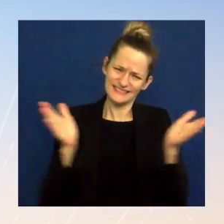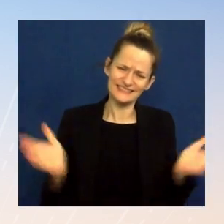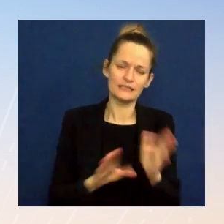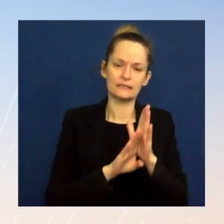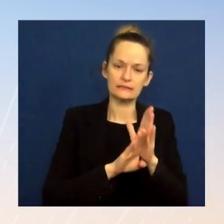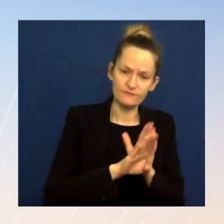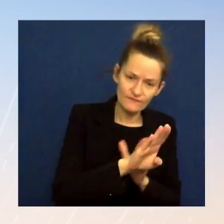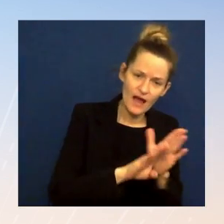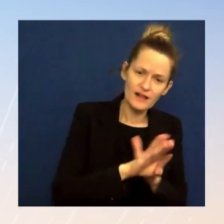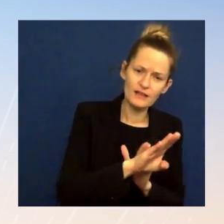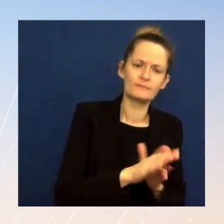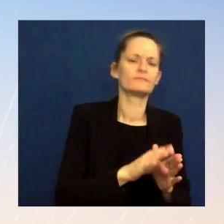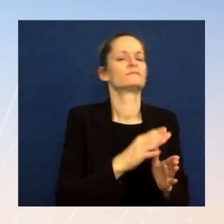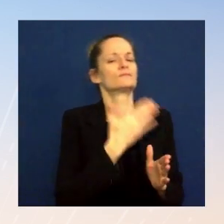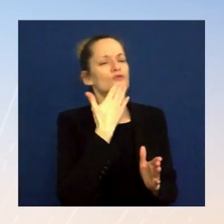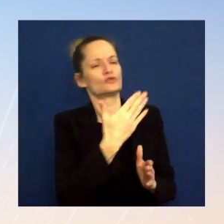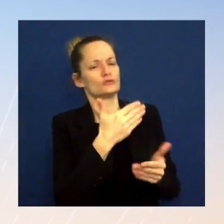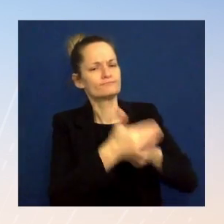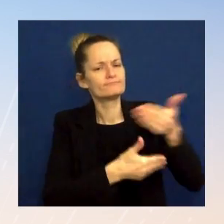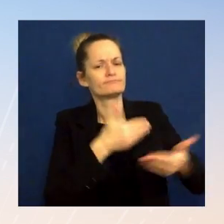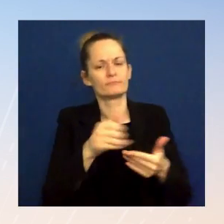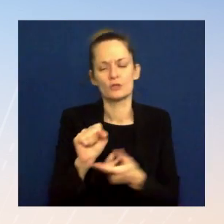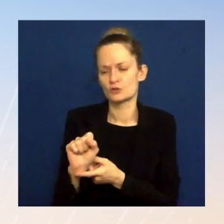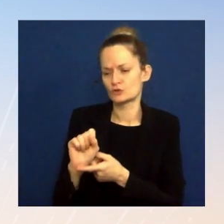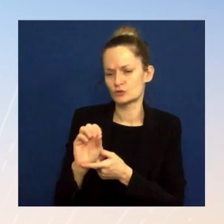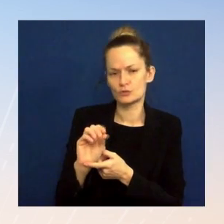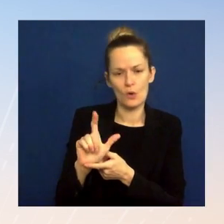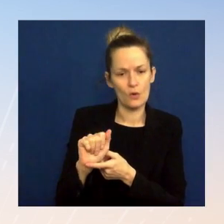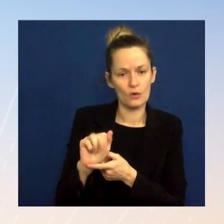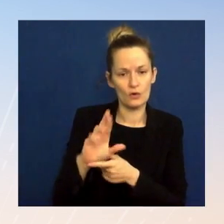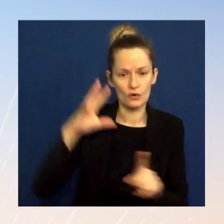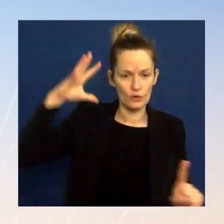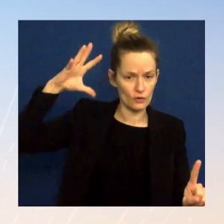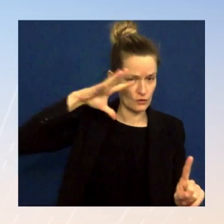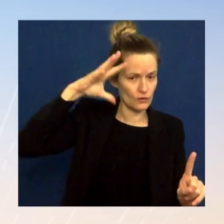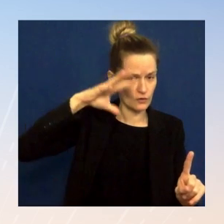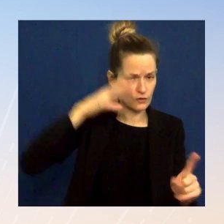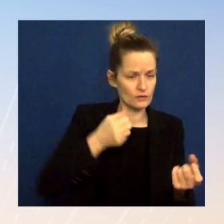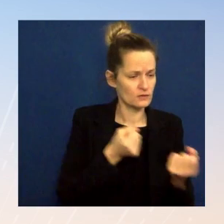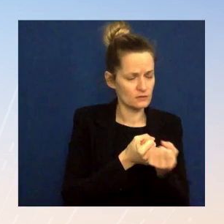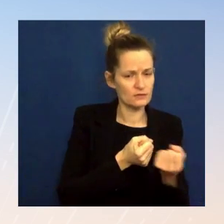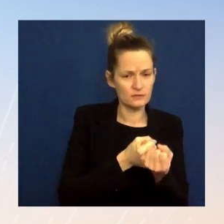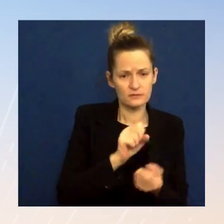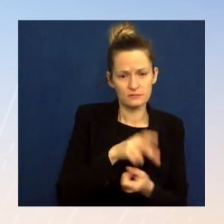There is no reason that the United States or any other country should be forced to choose between these two issues.